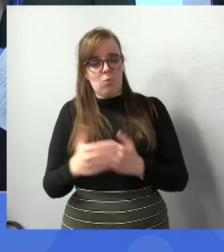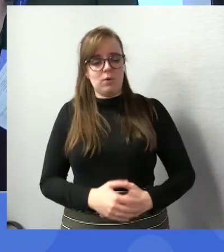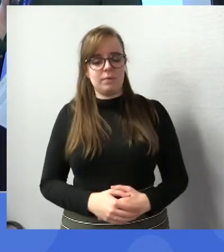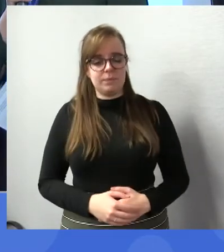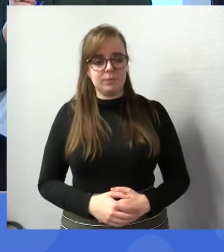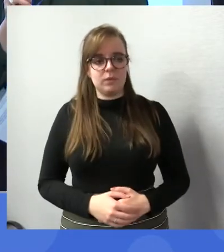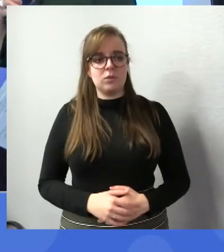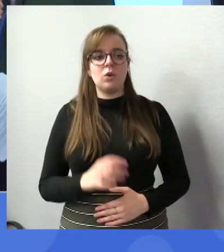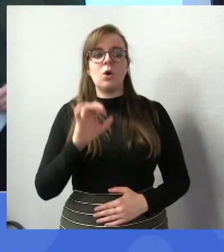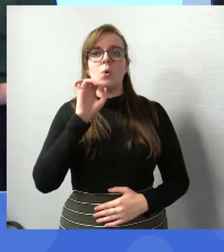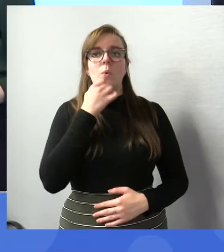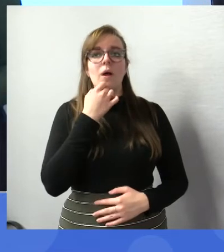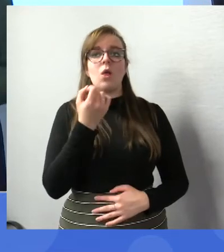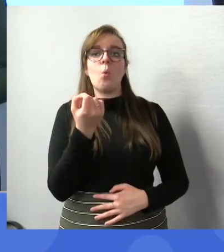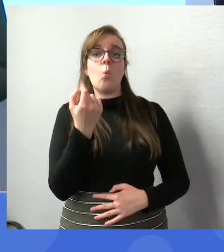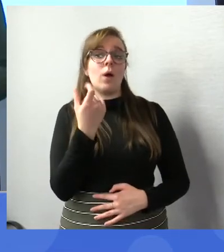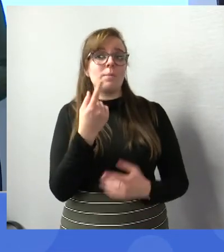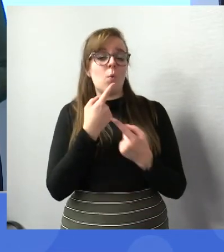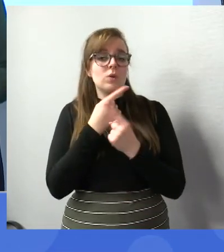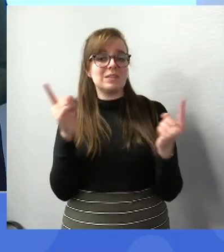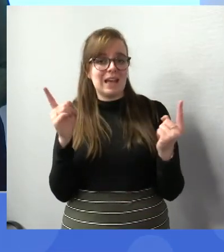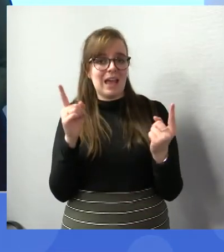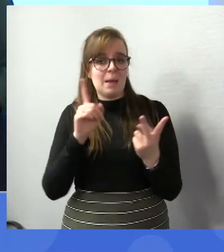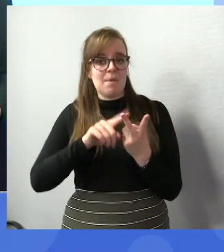going to take one more statement that you're going to discuss and I'm going to